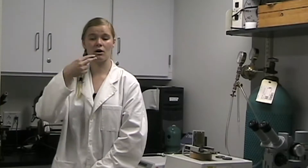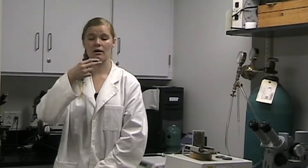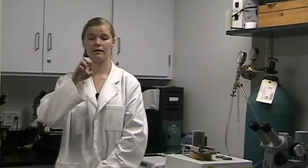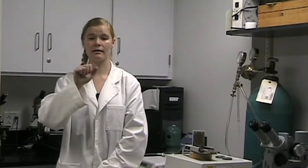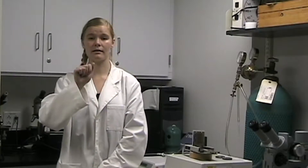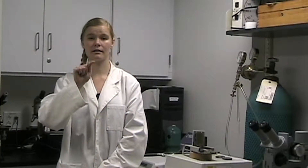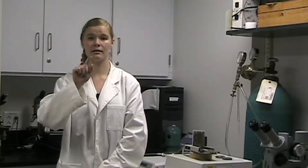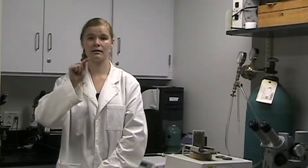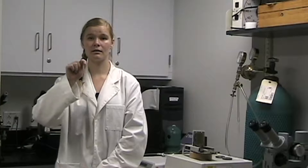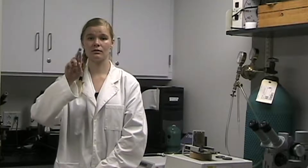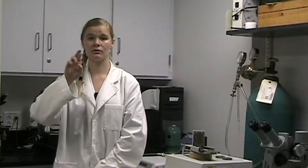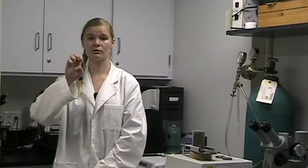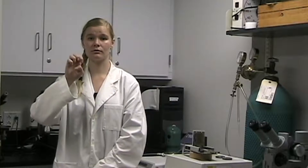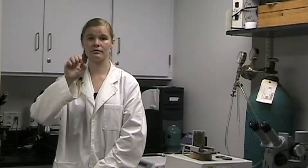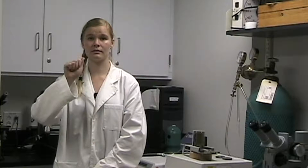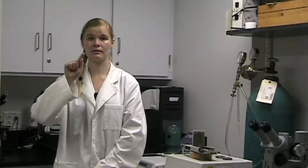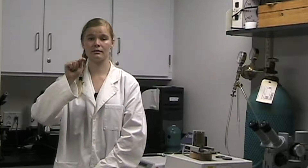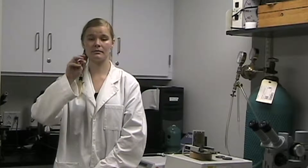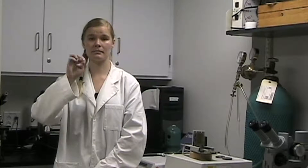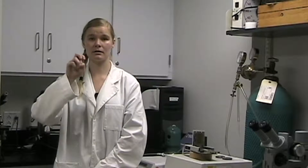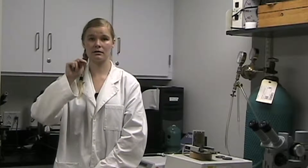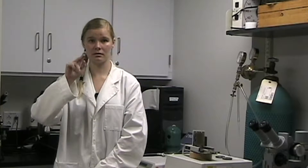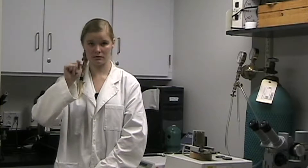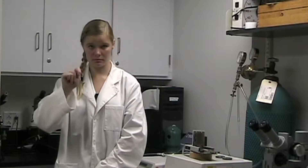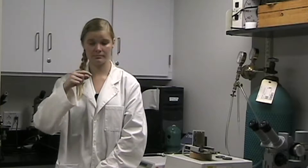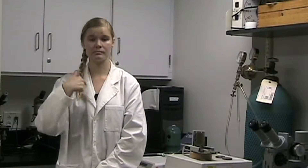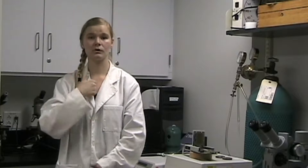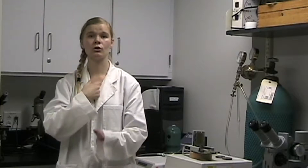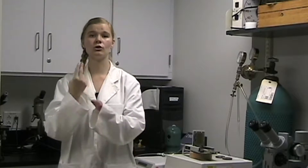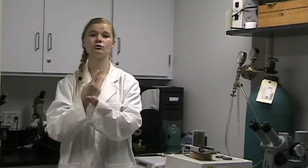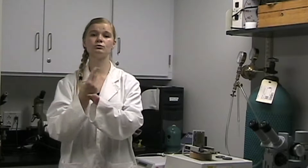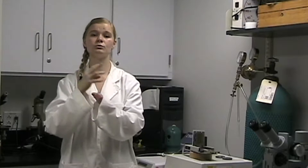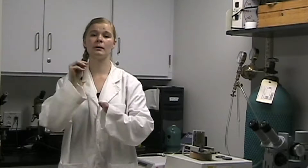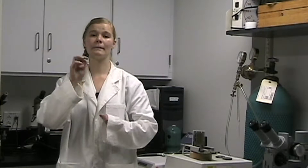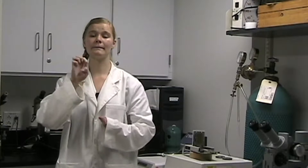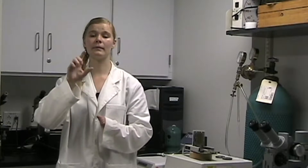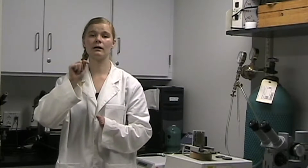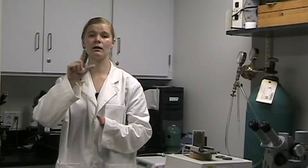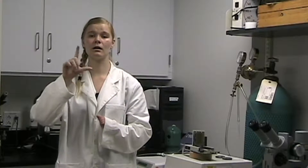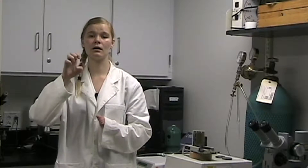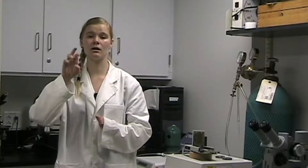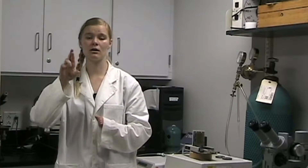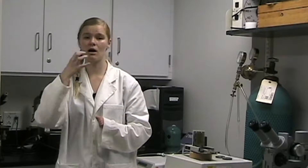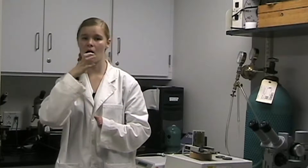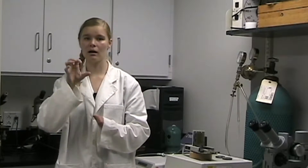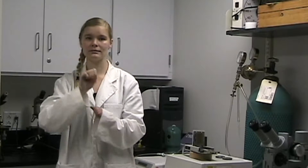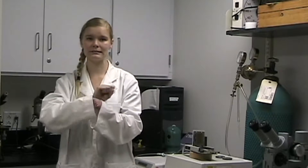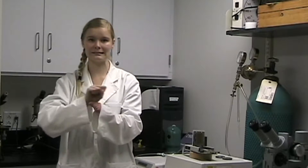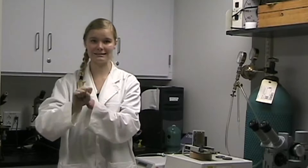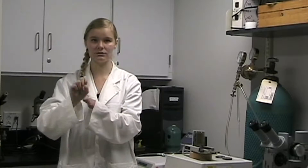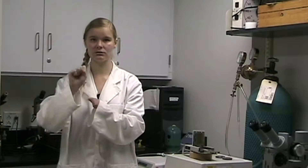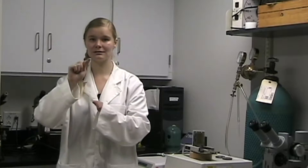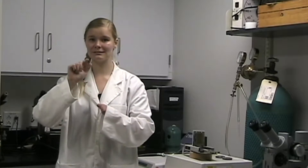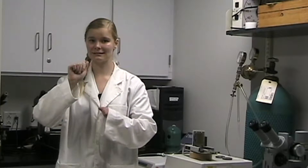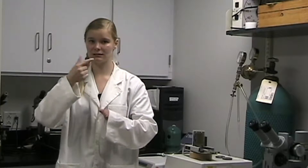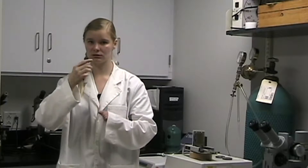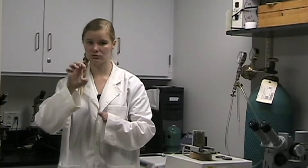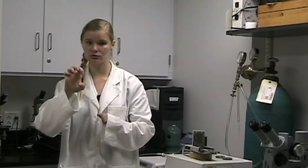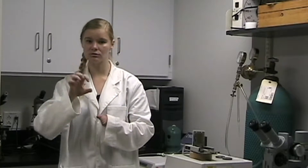For heat treatment, we used Mettler Hot Stage.